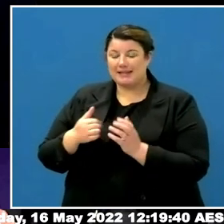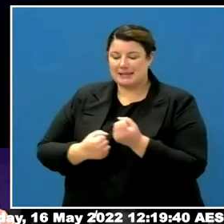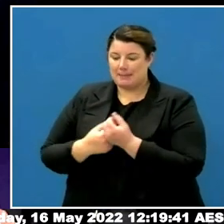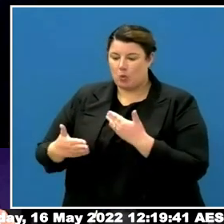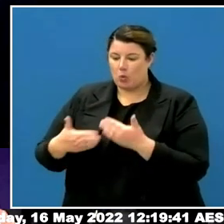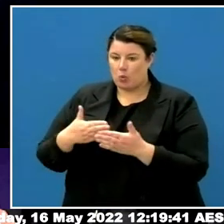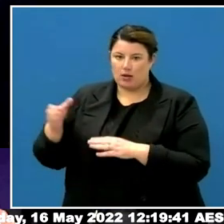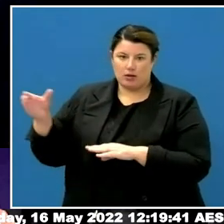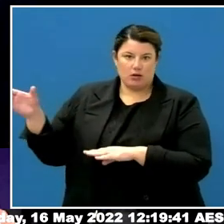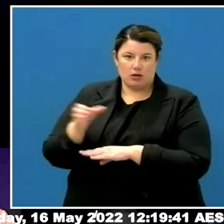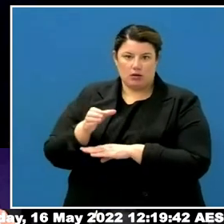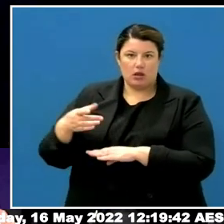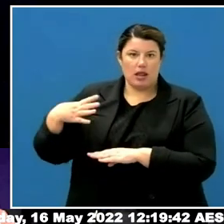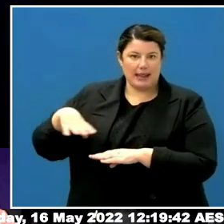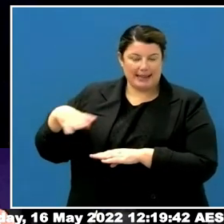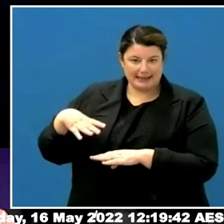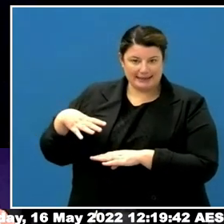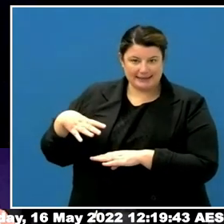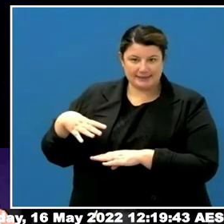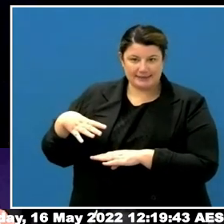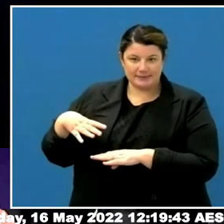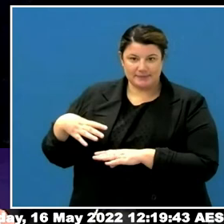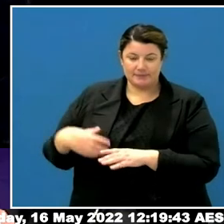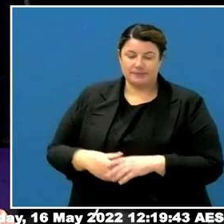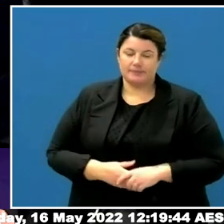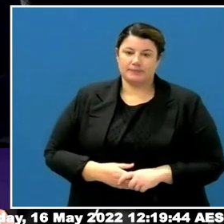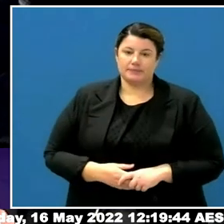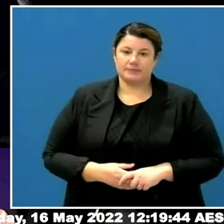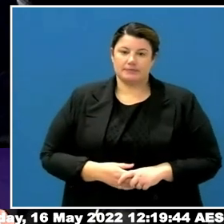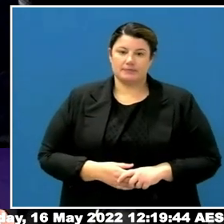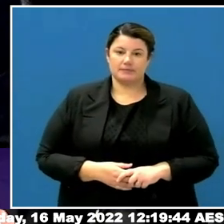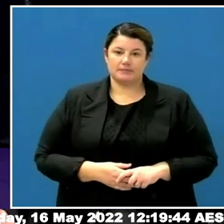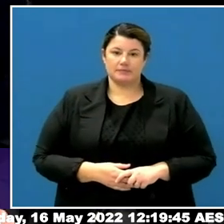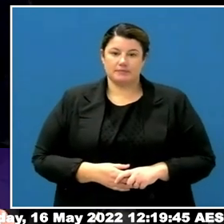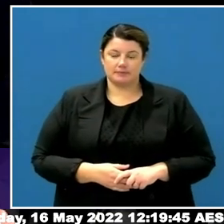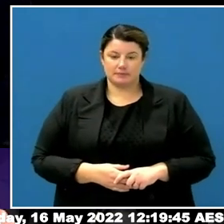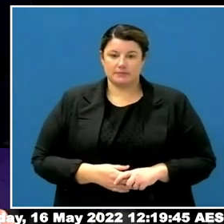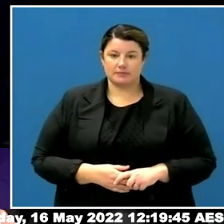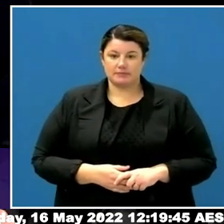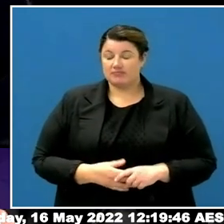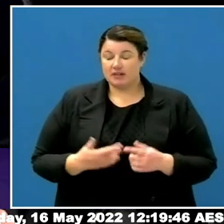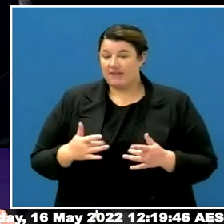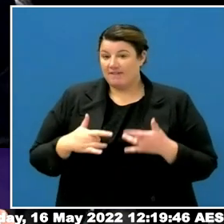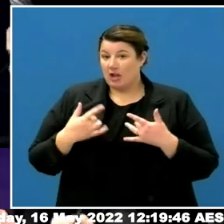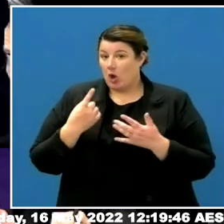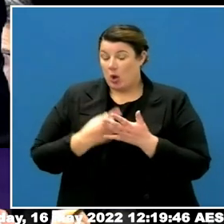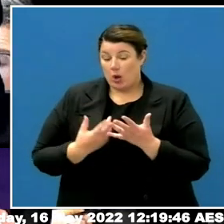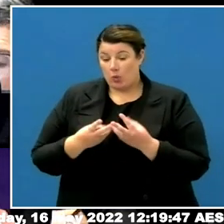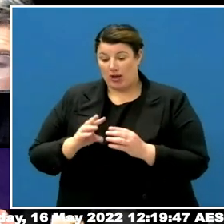Jason. While this is not the traditional role of the Support Coordinator we can see that this may be the only way to negotiate your system in a timely fashion."